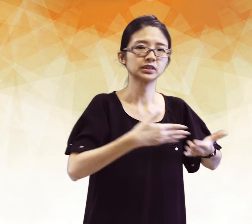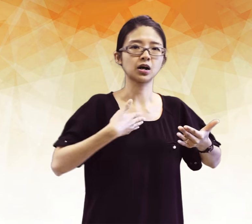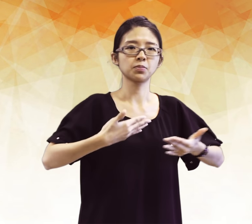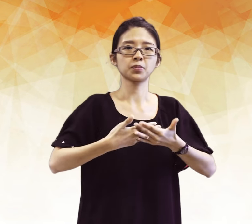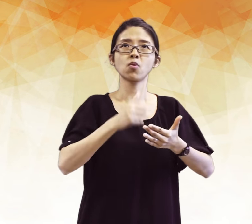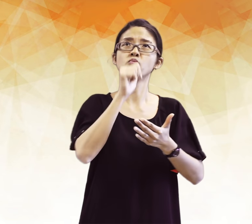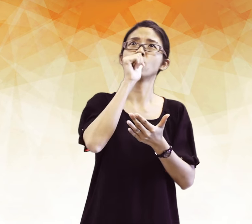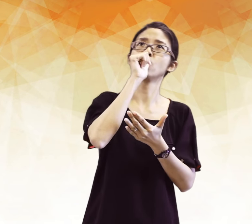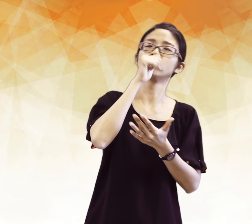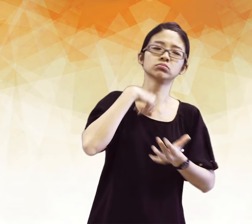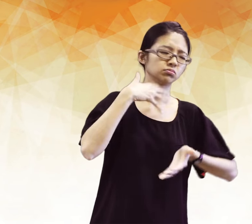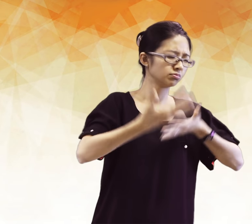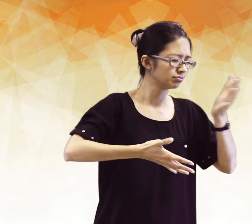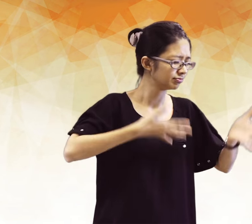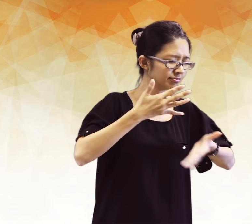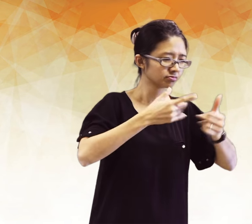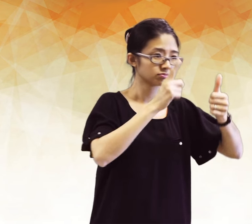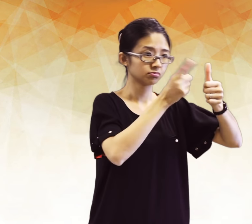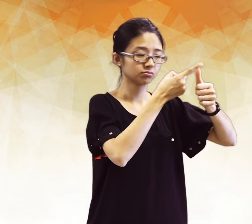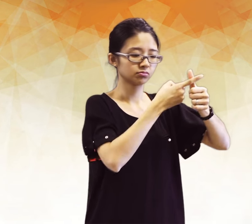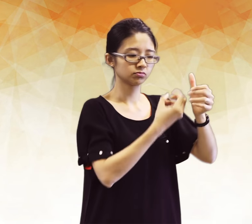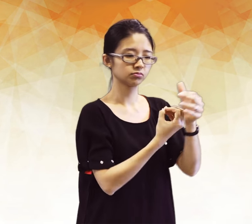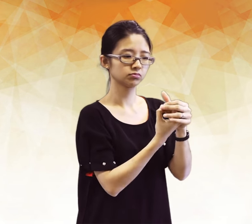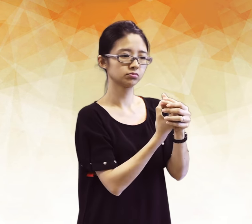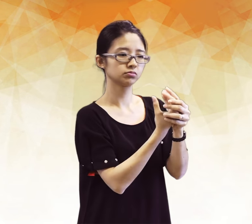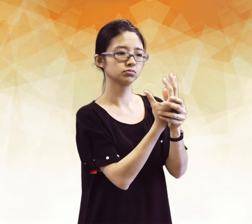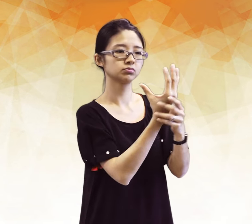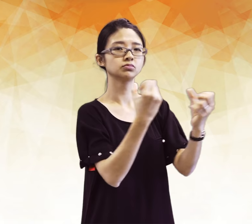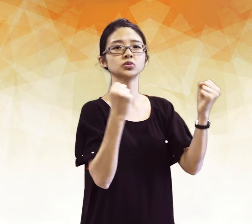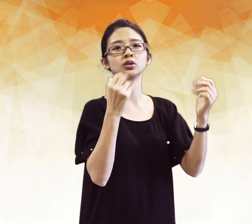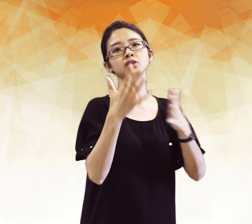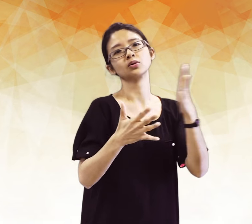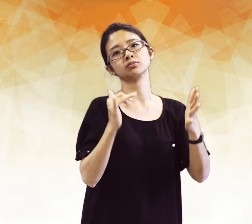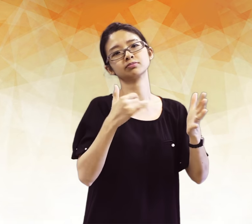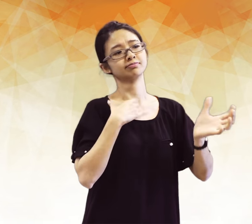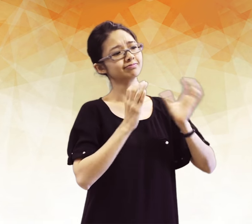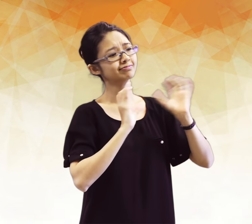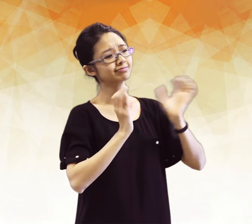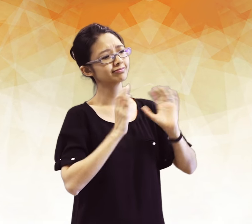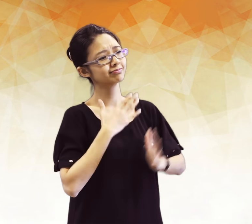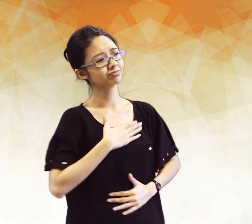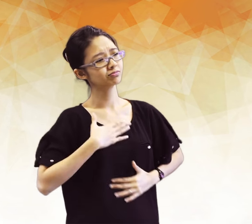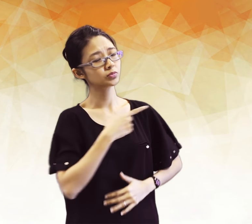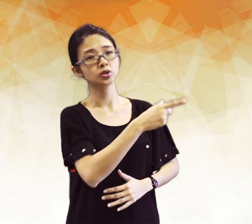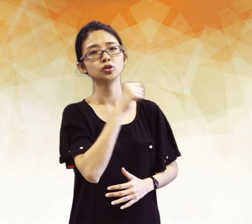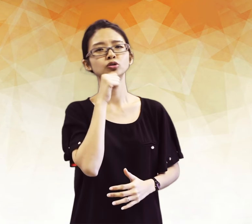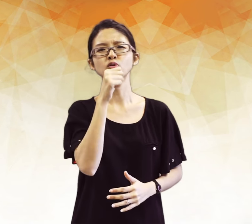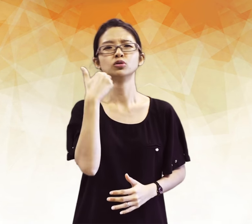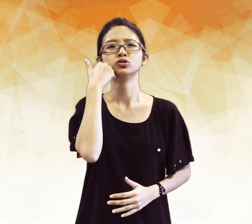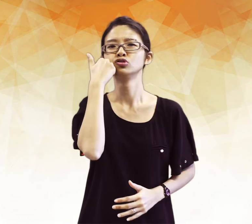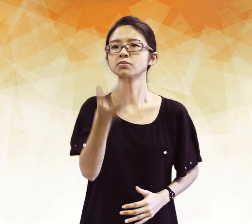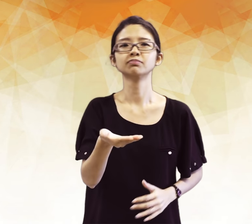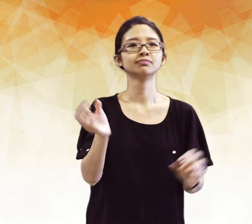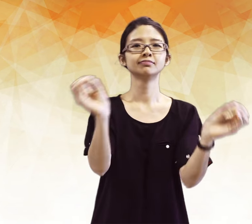My children would watch me signing to them. My sons grew up to be in culturally signing environment. My sons are not ashamed of using sign language.